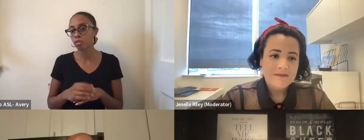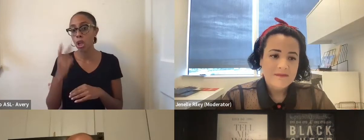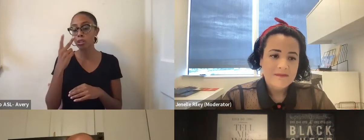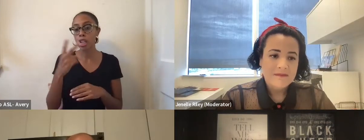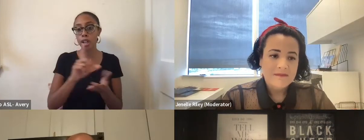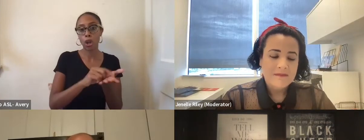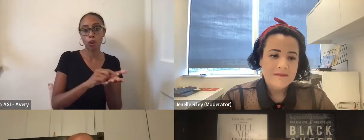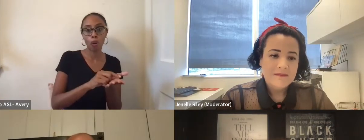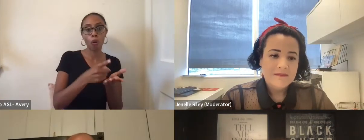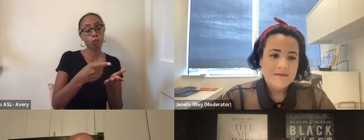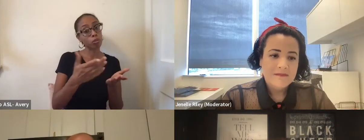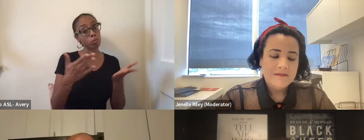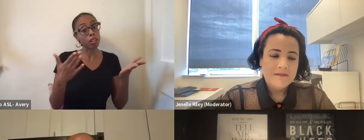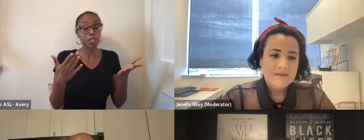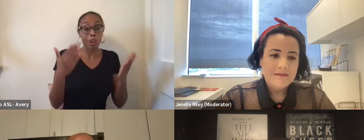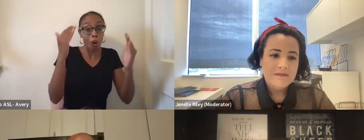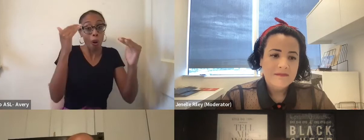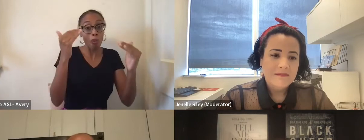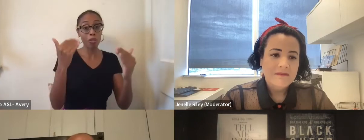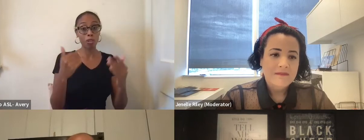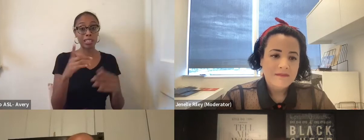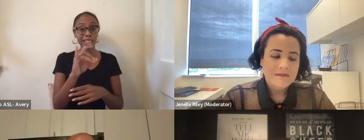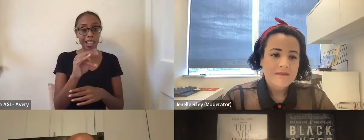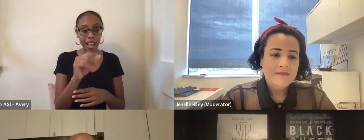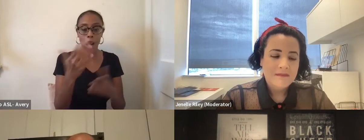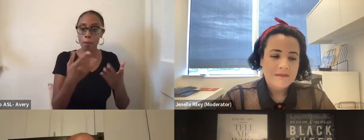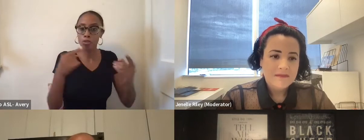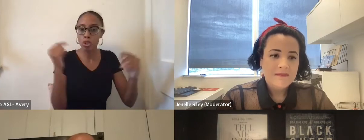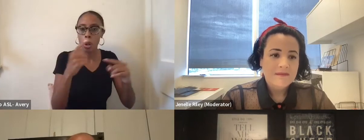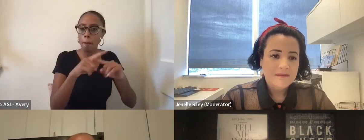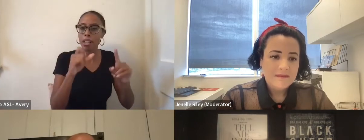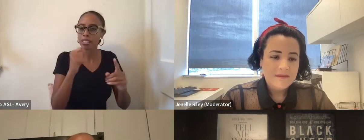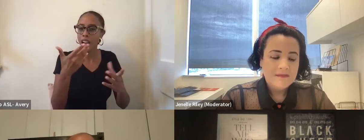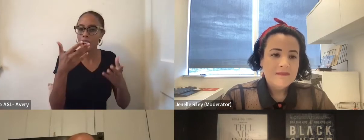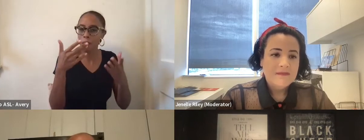hurt but not to badly. To end of the night where she tragically died.